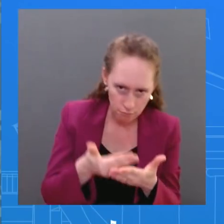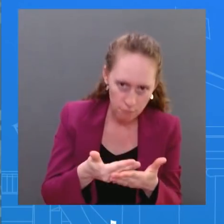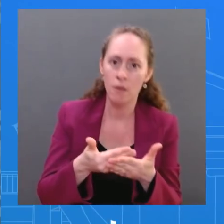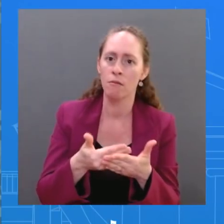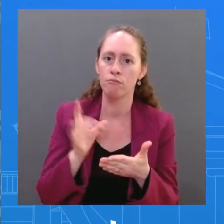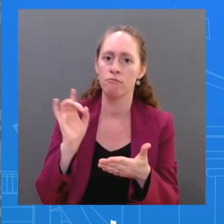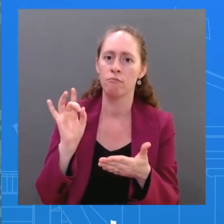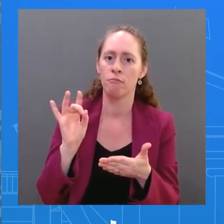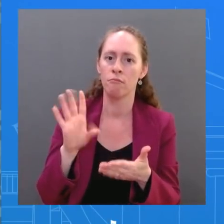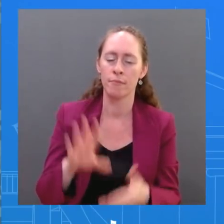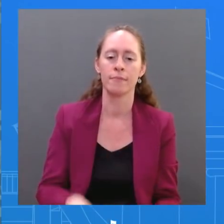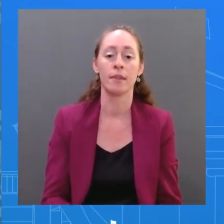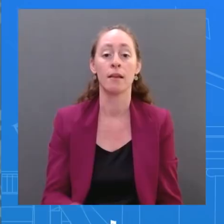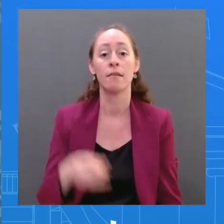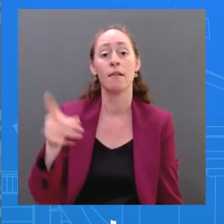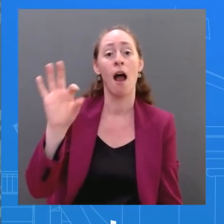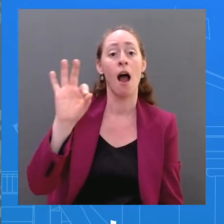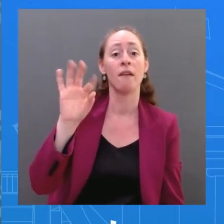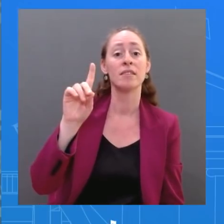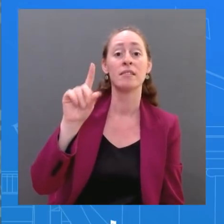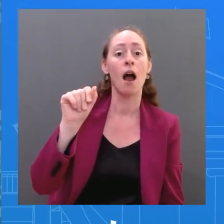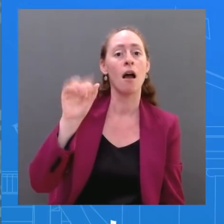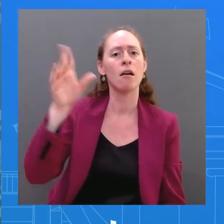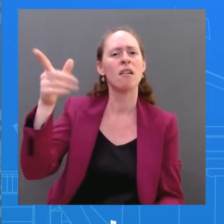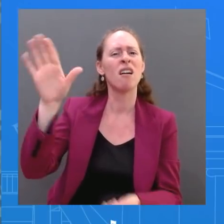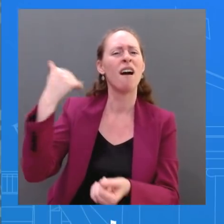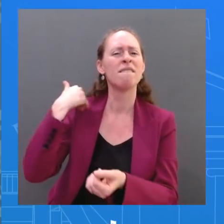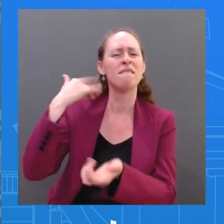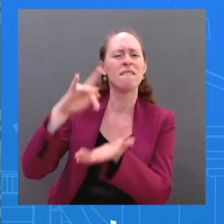so women can make decisions on their healthcare --